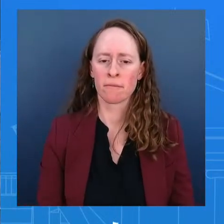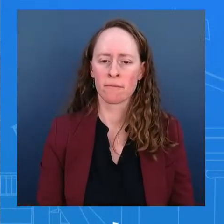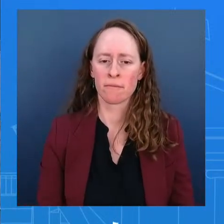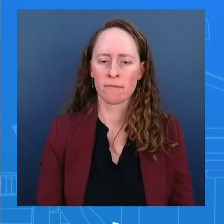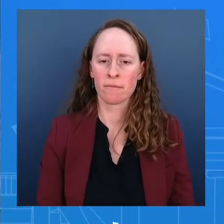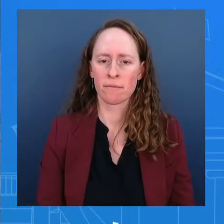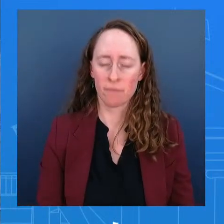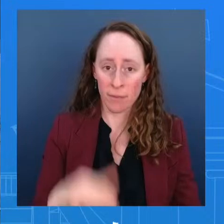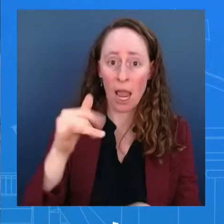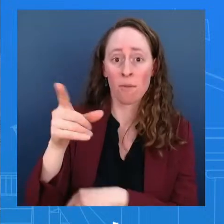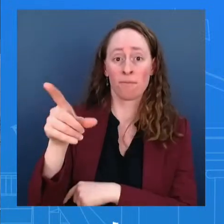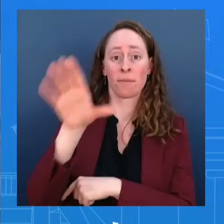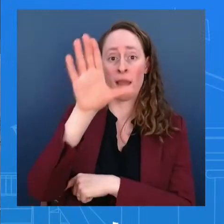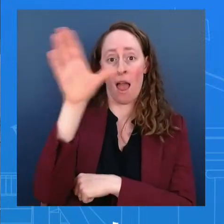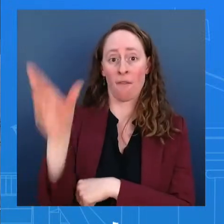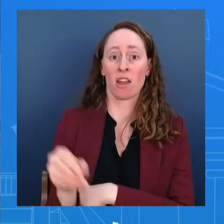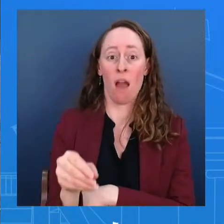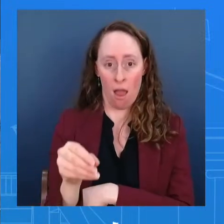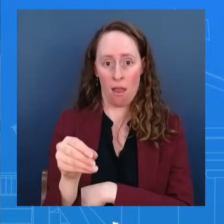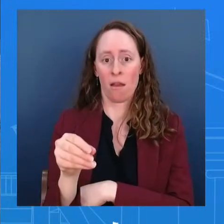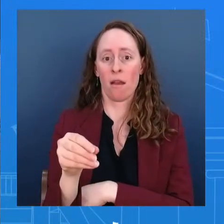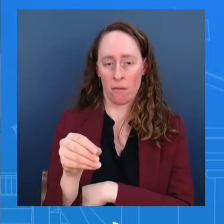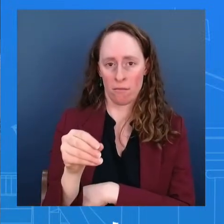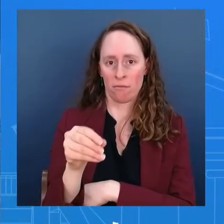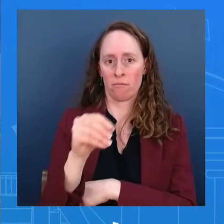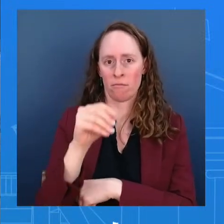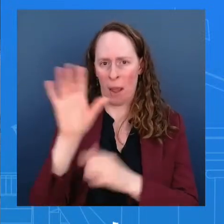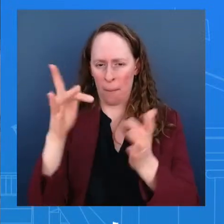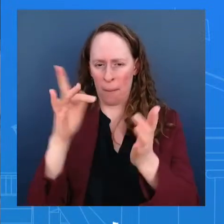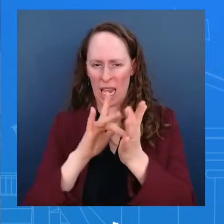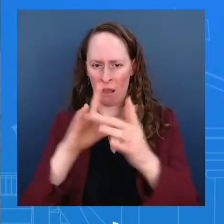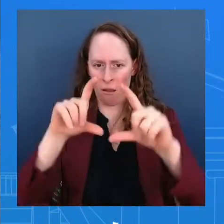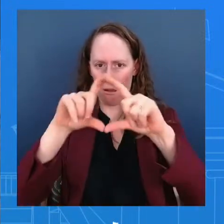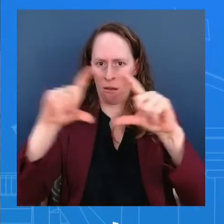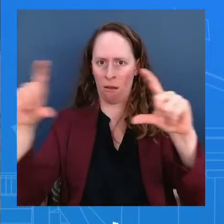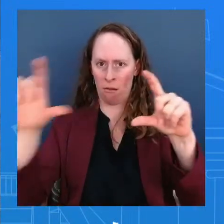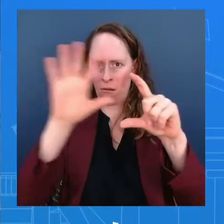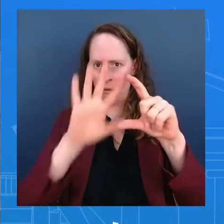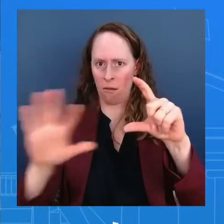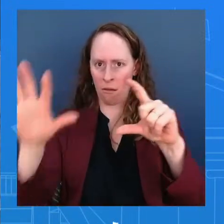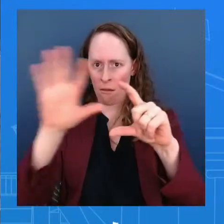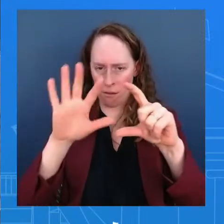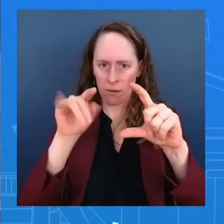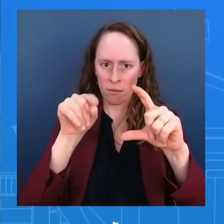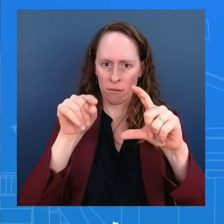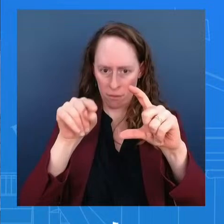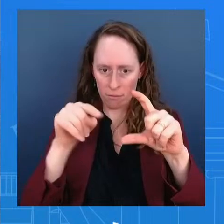During the first term of the then-President Donald Trump, Africa was not on the page.